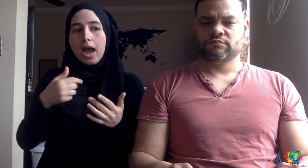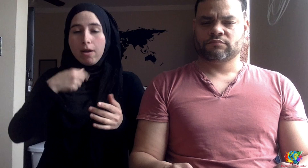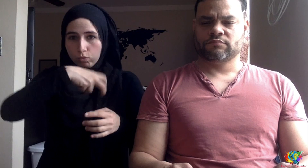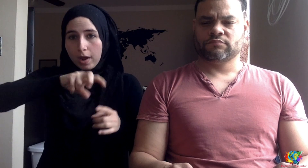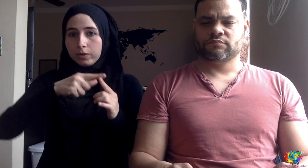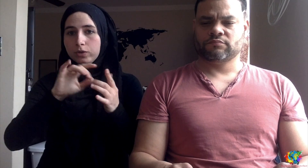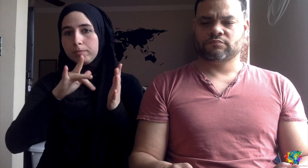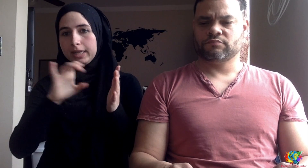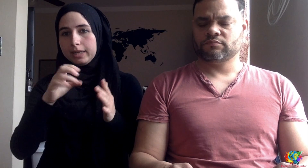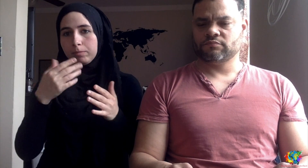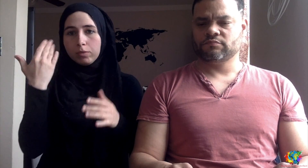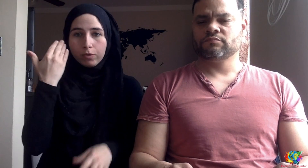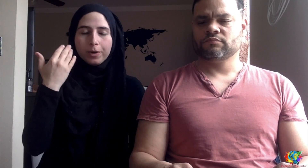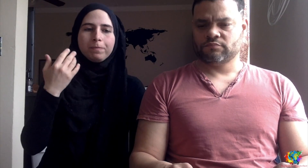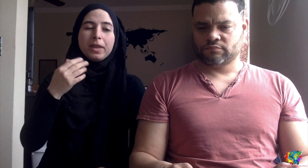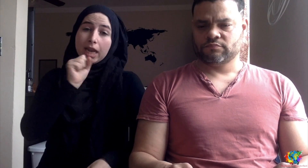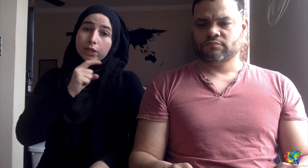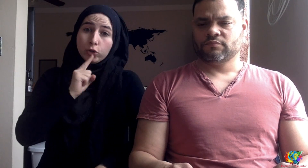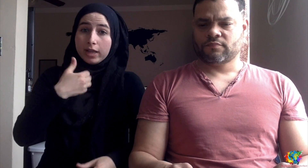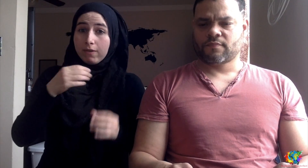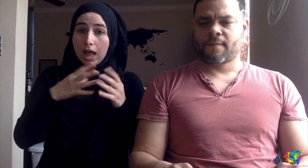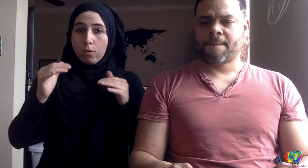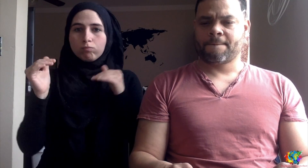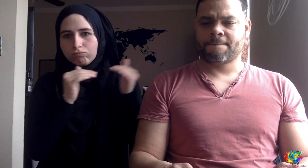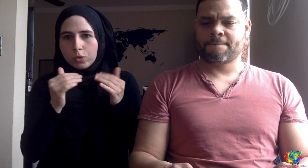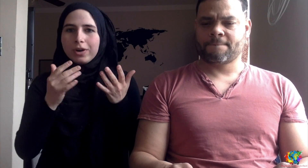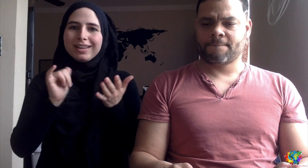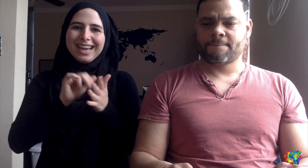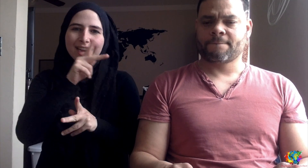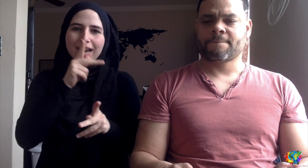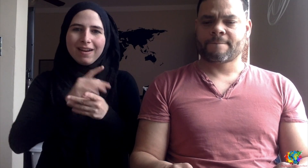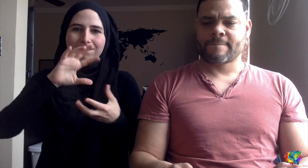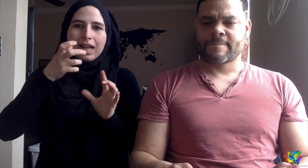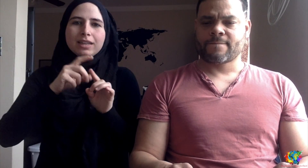Zee: I have travelled to Middle East before. Yes, they do have a lot of wars that's terrible